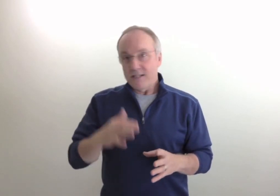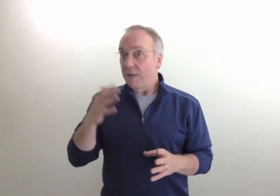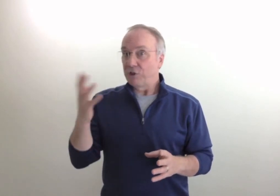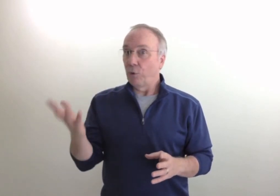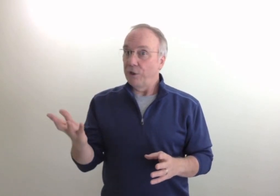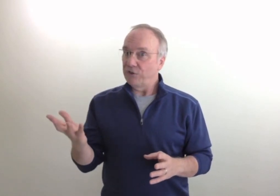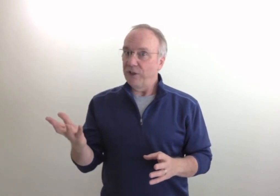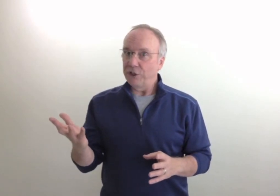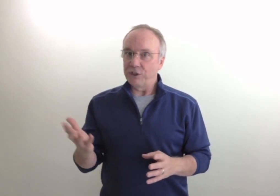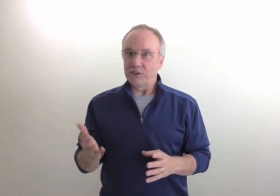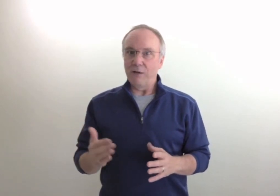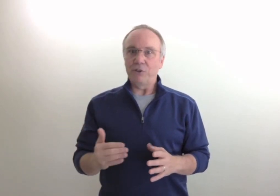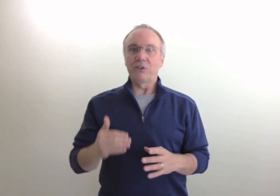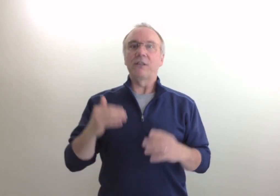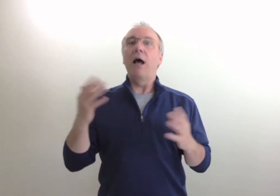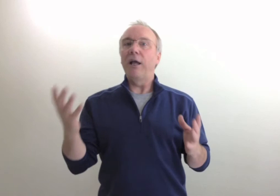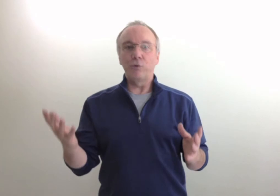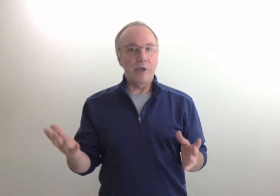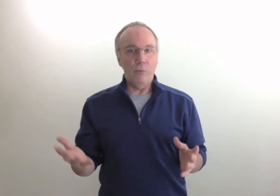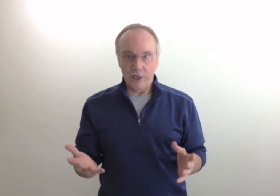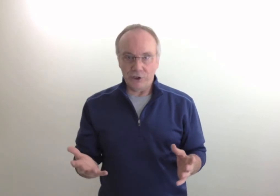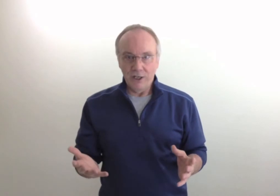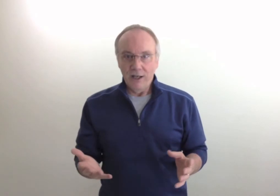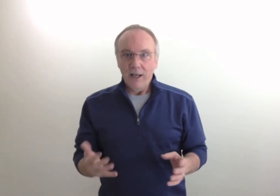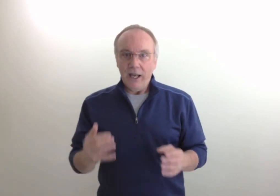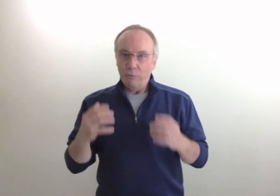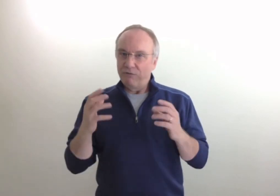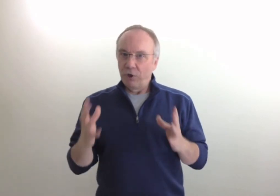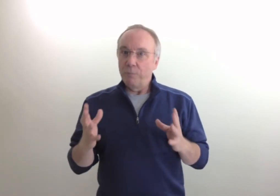By the time the story is finished, the sandwich is as high as we can reach and we've learned